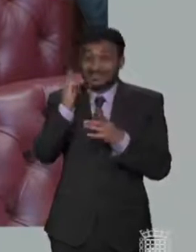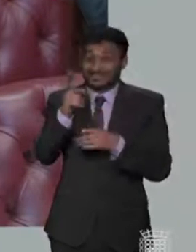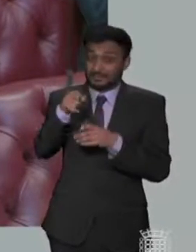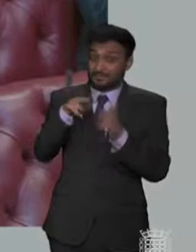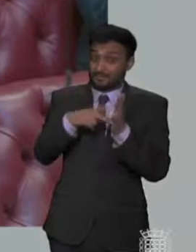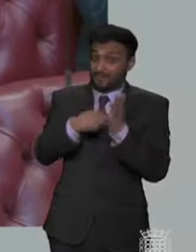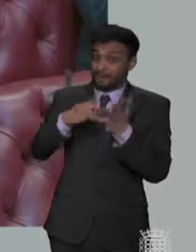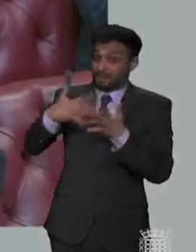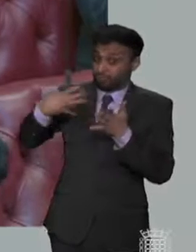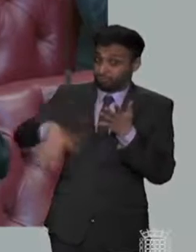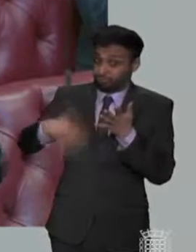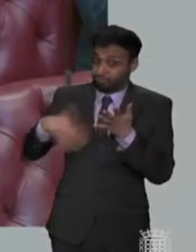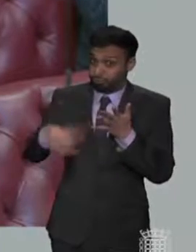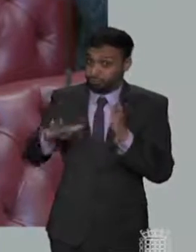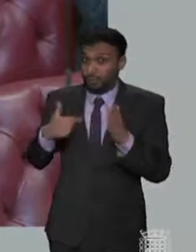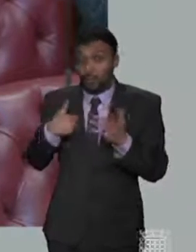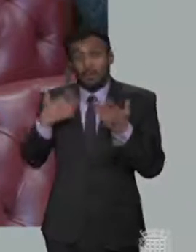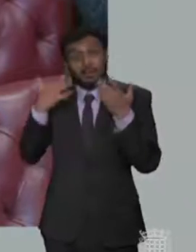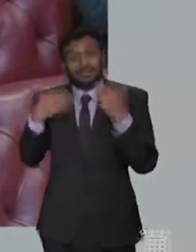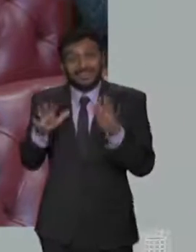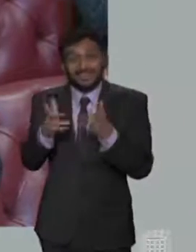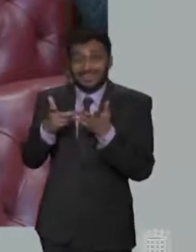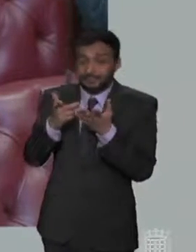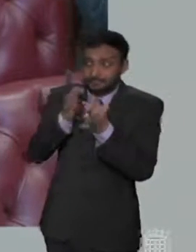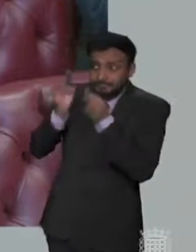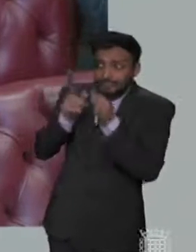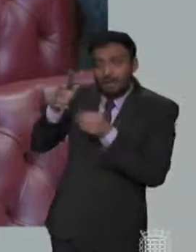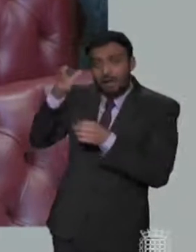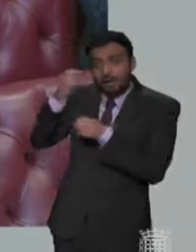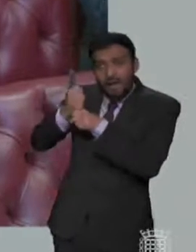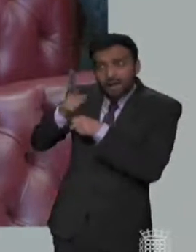look at ways of getting affordable access for deaf people to use it not just for work and